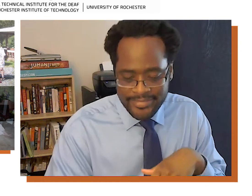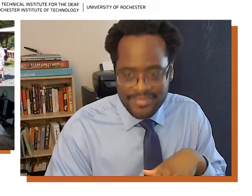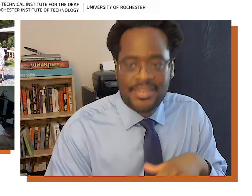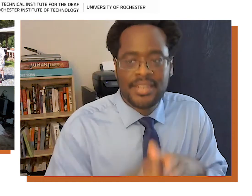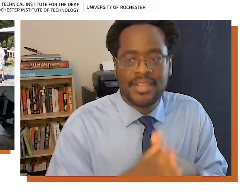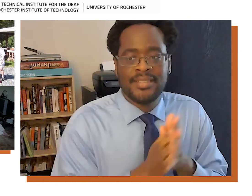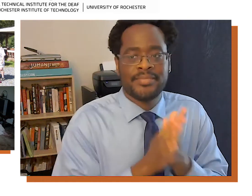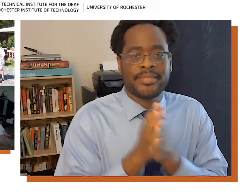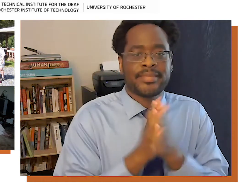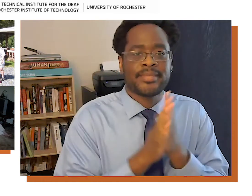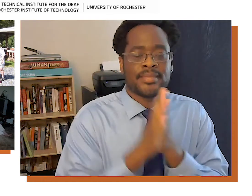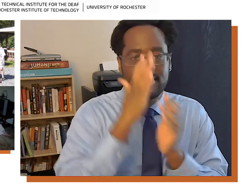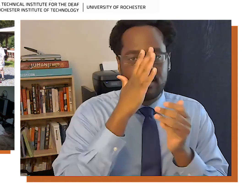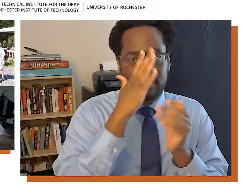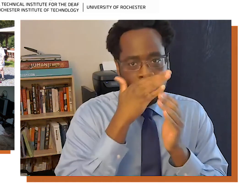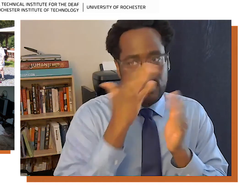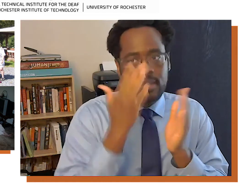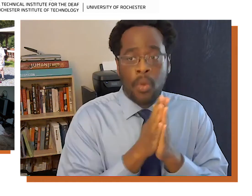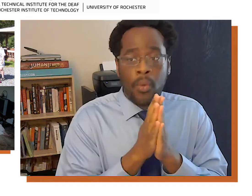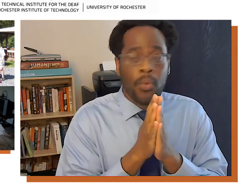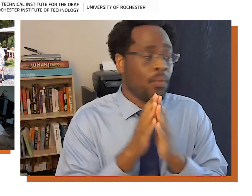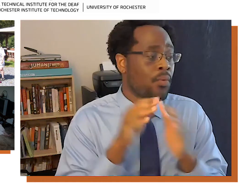They were offering me free tuition. "Why not? Let's go for it"...